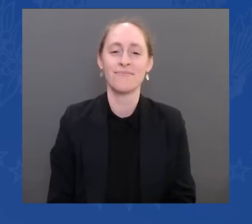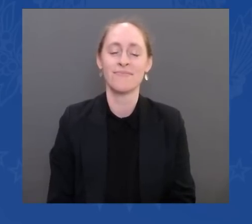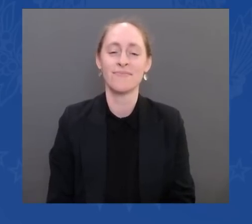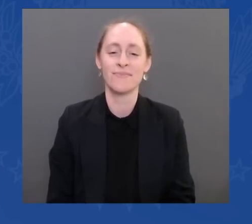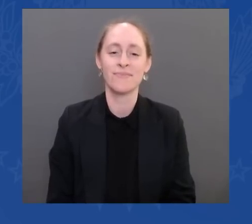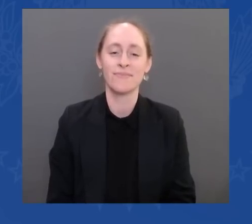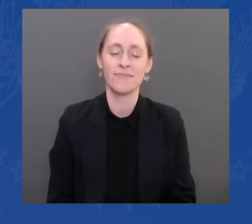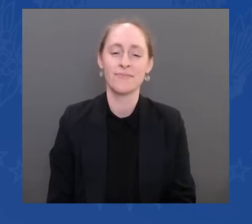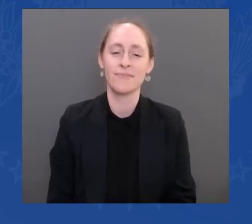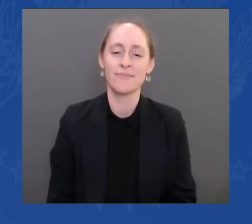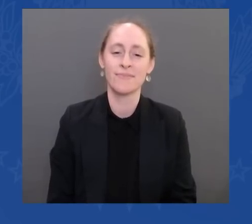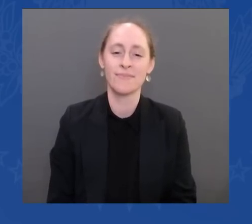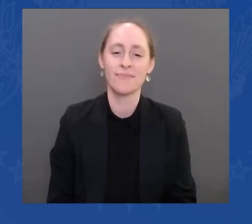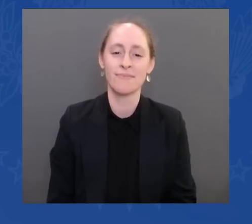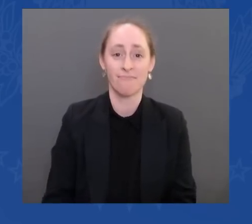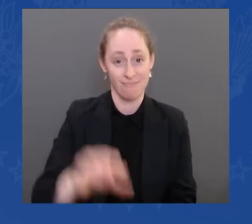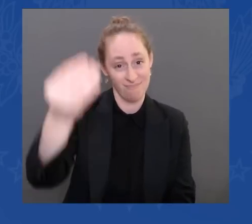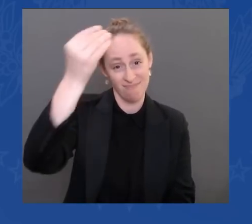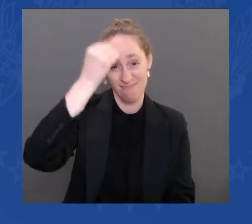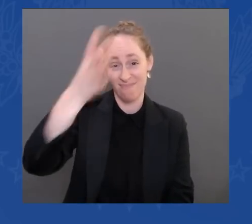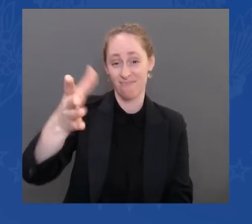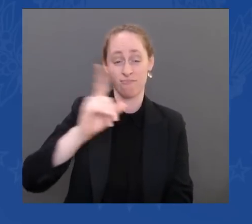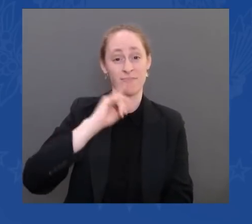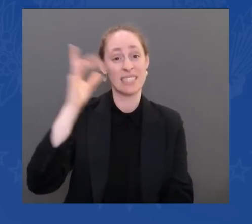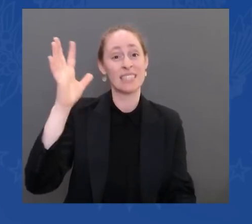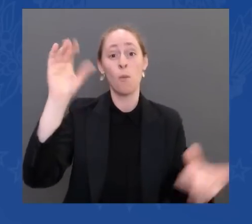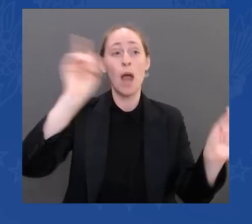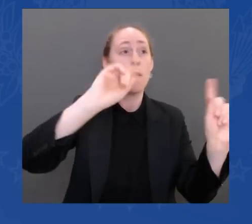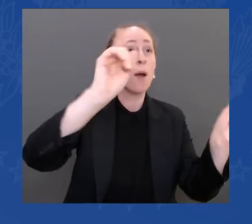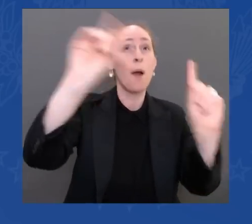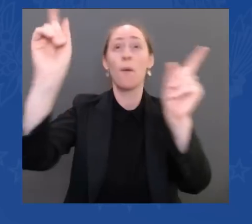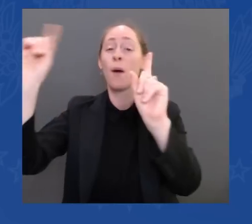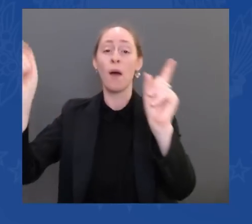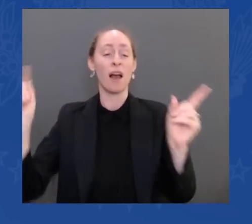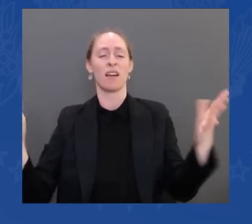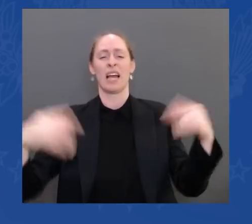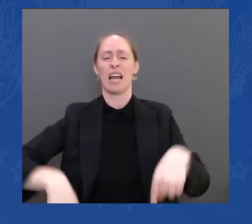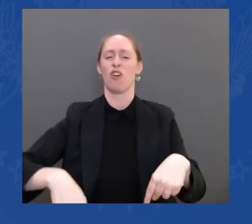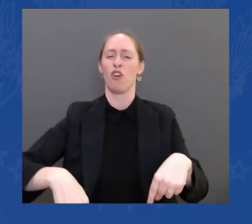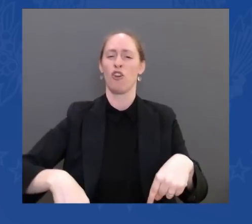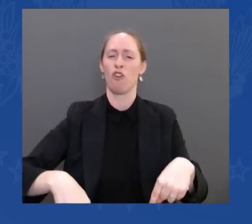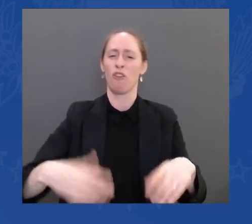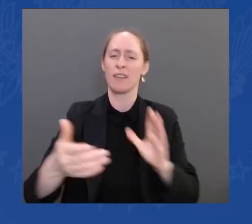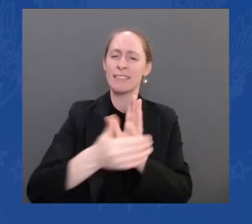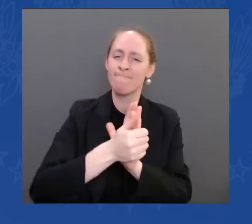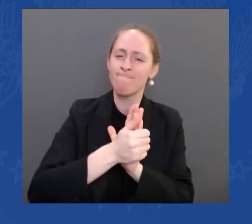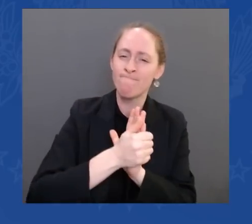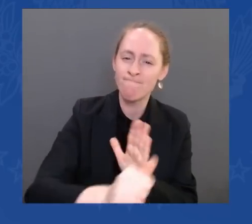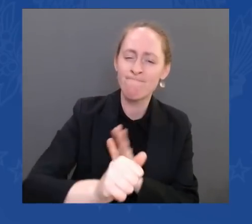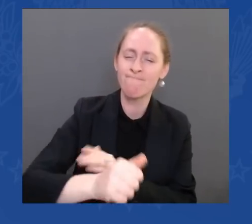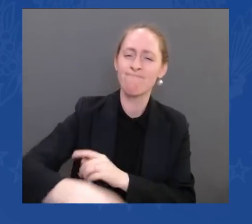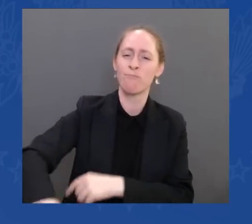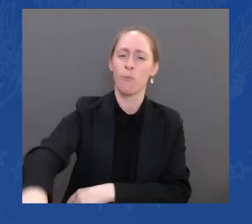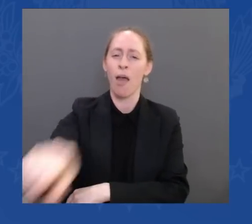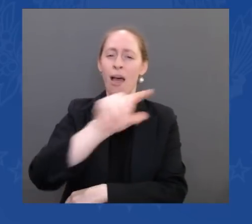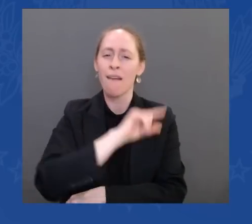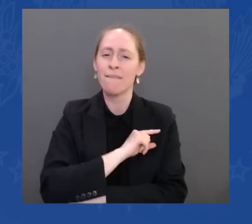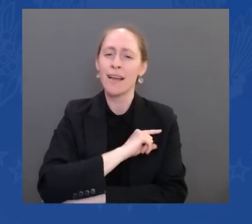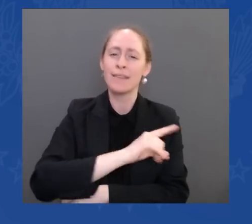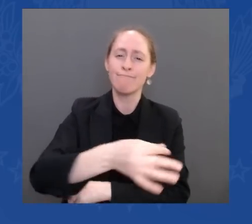American craftsmanship, American patriotism. And just a few days ago, the Wall Street Journal quoted a young Hungarian